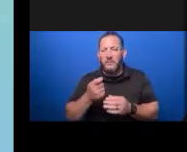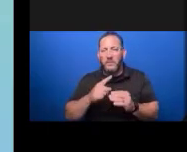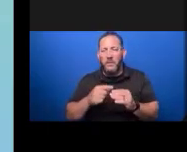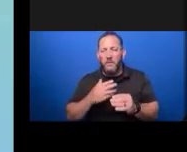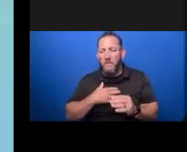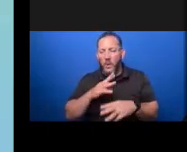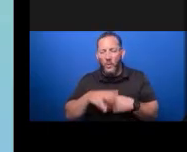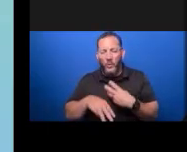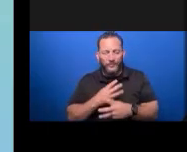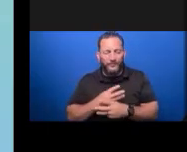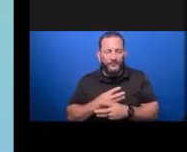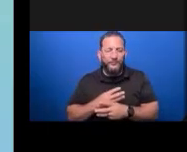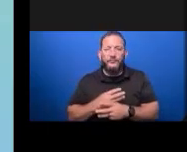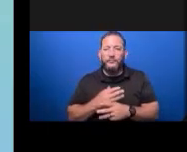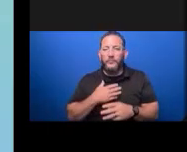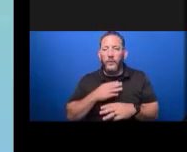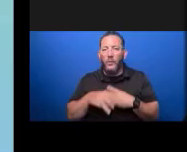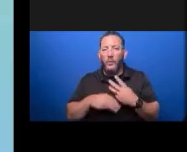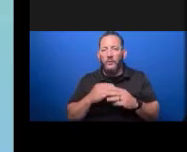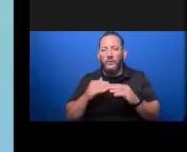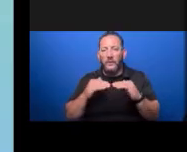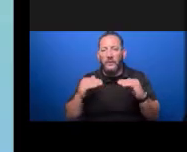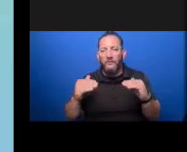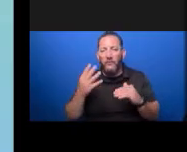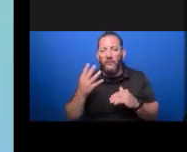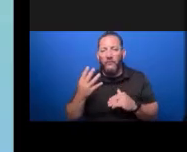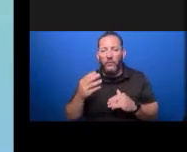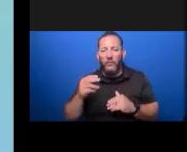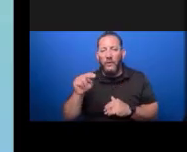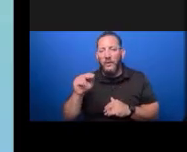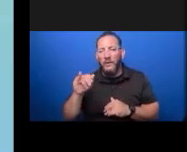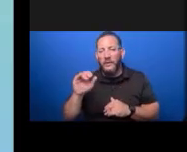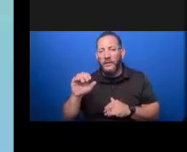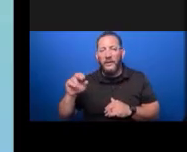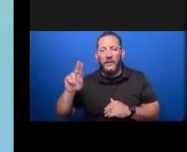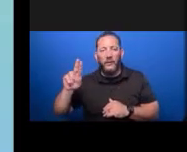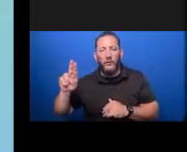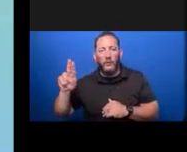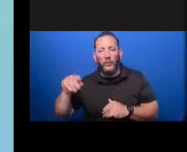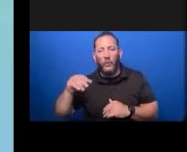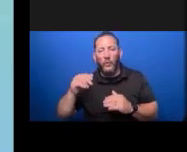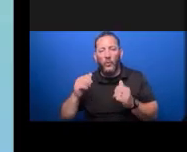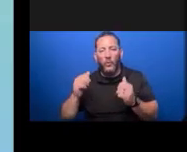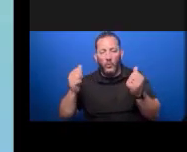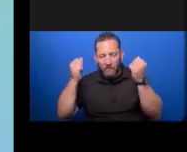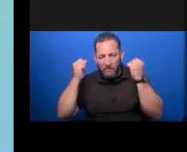world is a level four NICU with a lot of really sick kids, and a